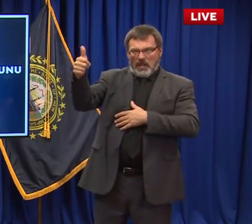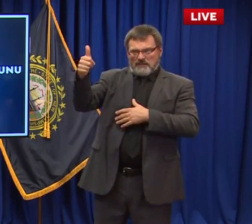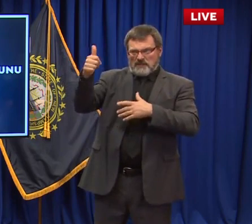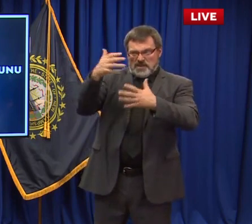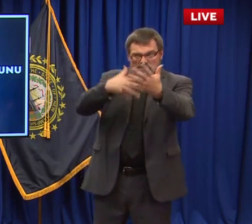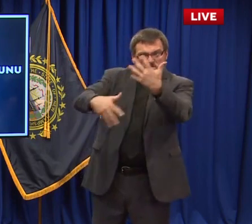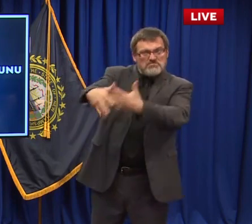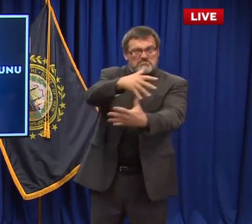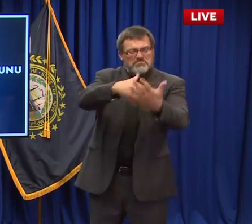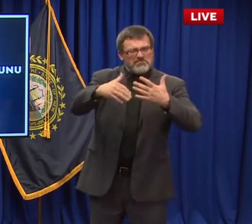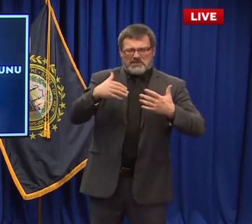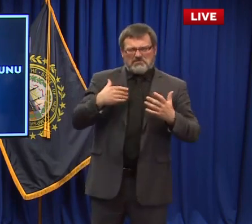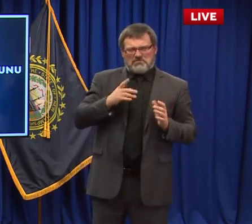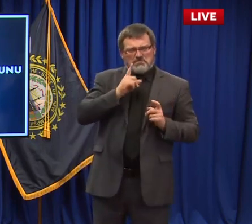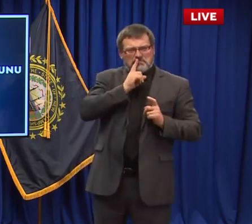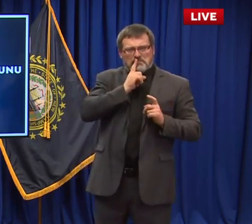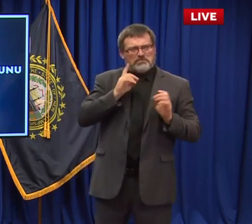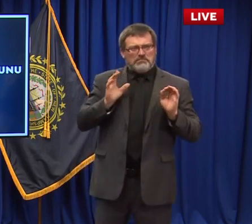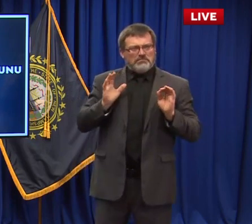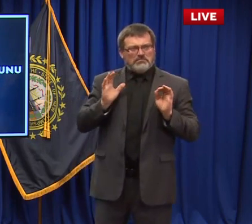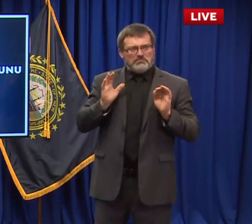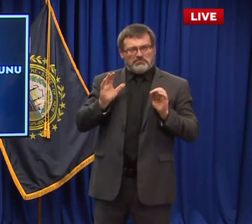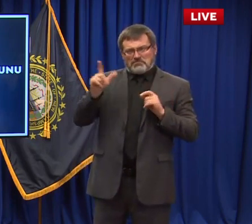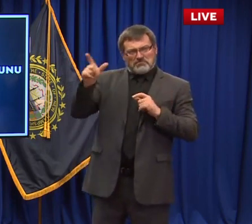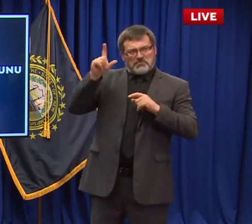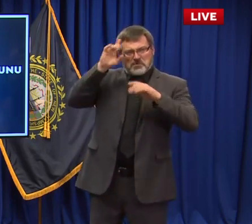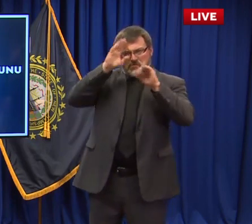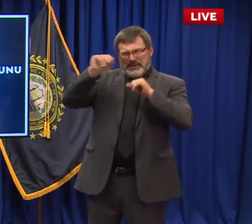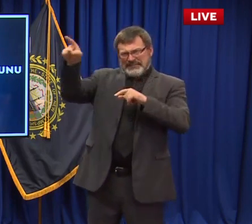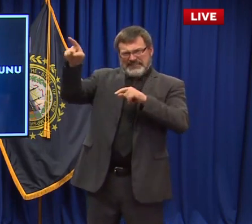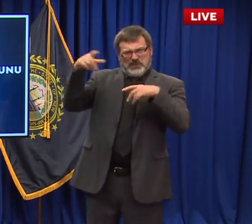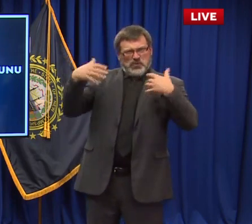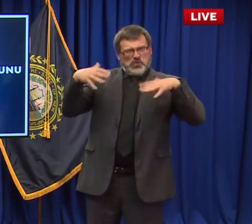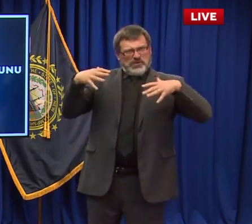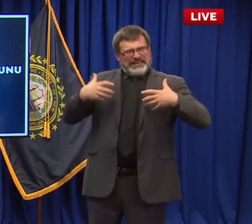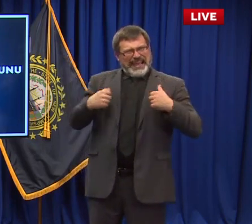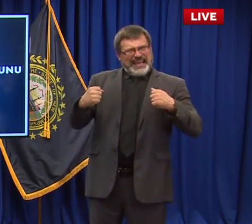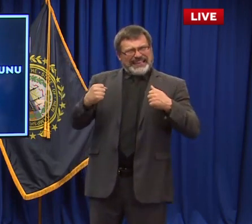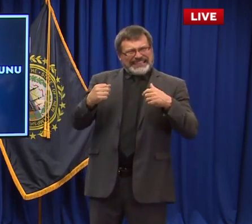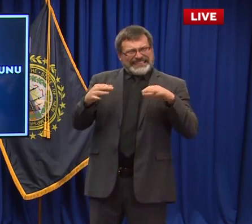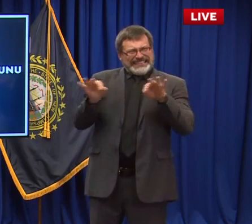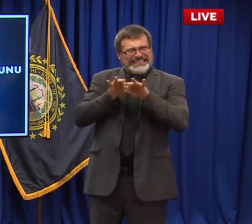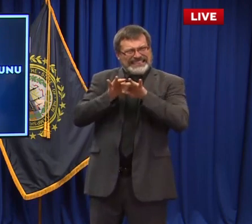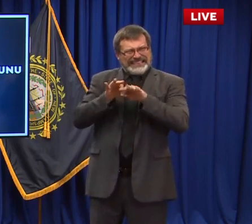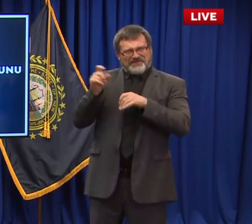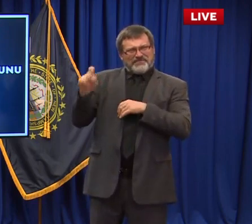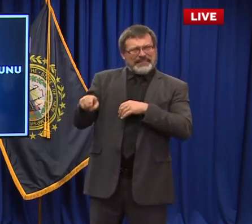HE IS NOT REALLY INTERACTING WITHIN SIX FEET OF THE CROWD OR ANYTHING LIKE THAT, IF THAT IS THE QUESTION.